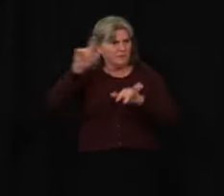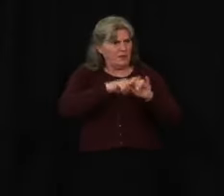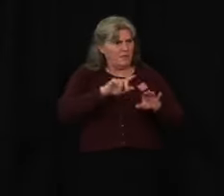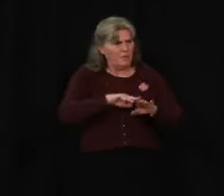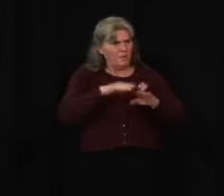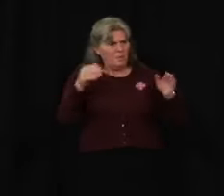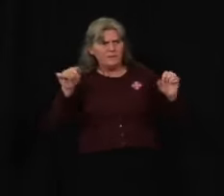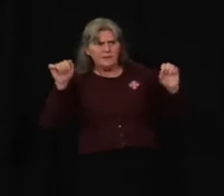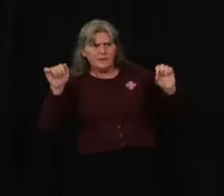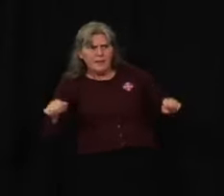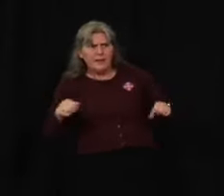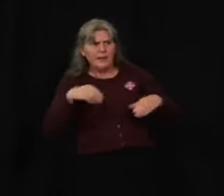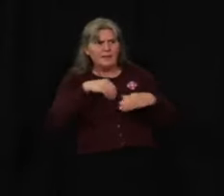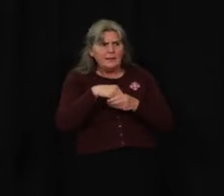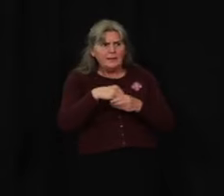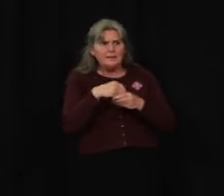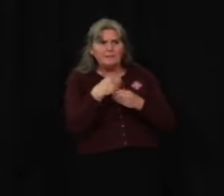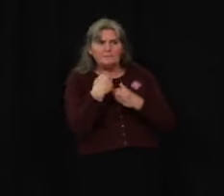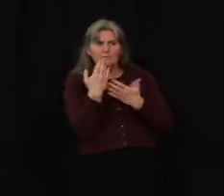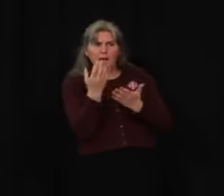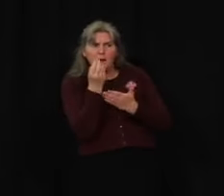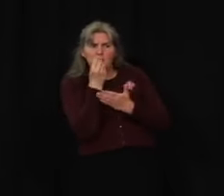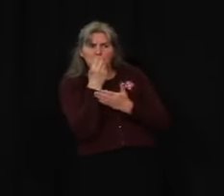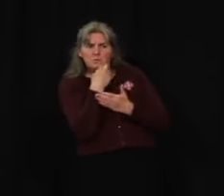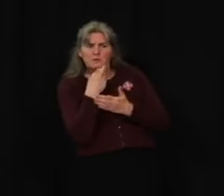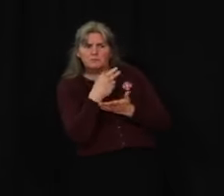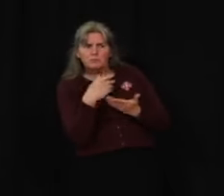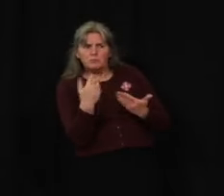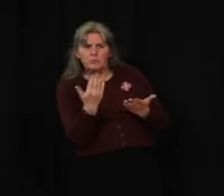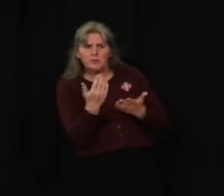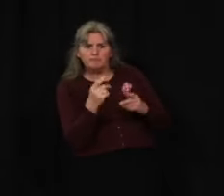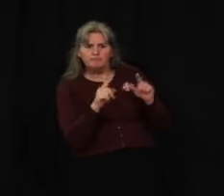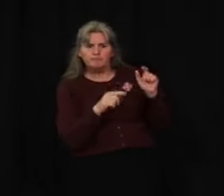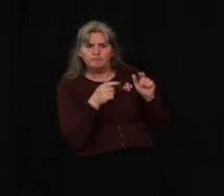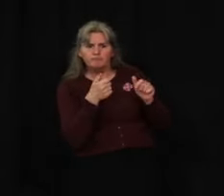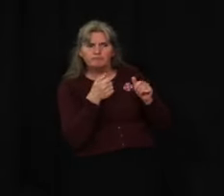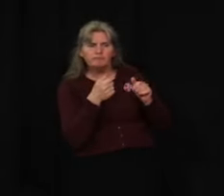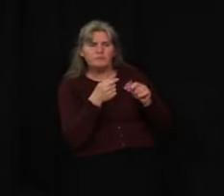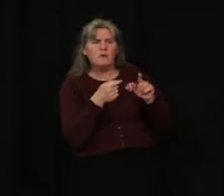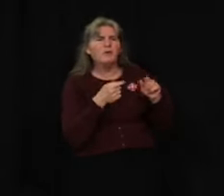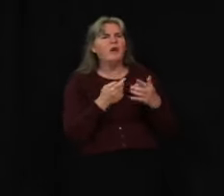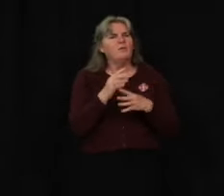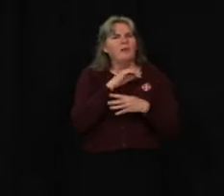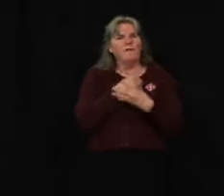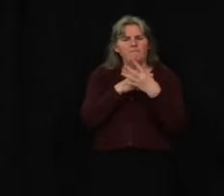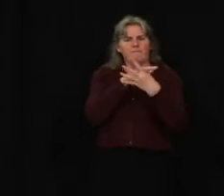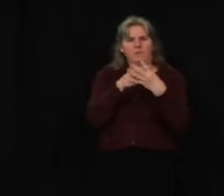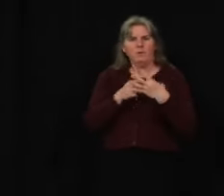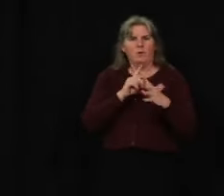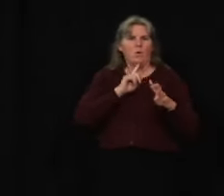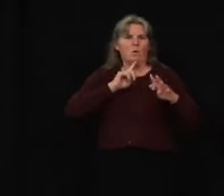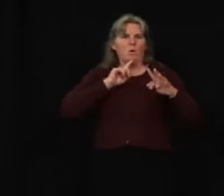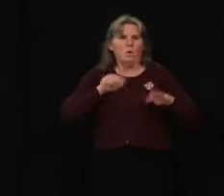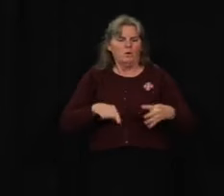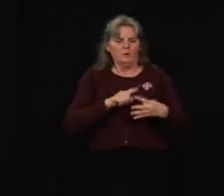pockets of communication through these trying times. And I know they are stressful and trying times but I'm surrounded by a bunch of